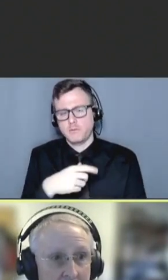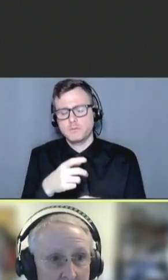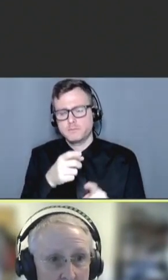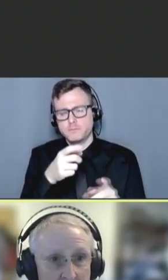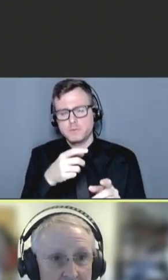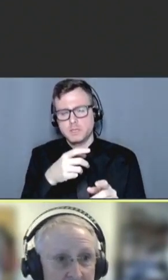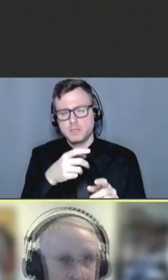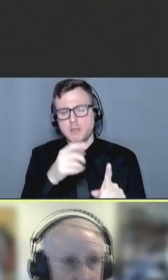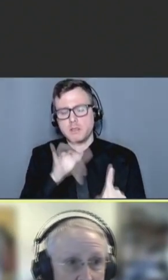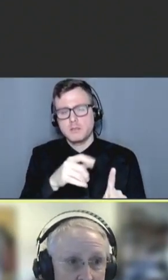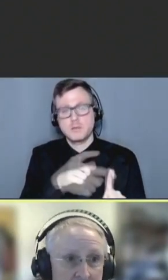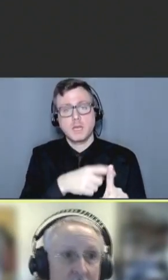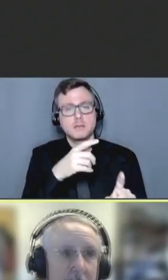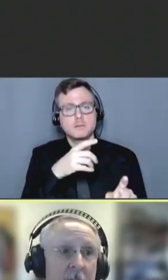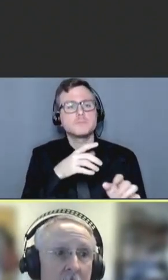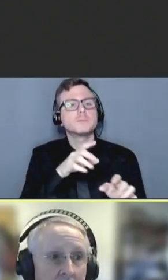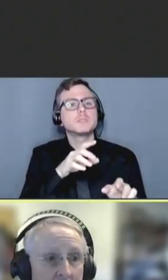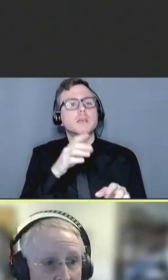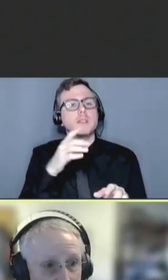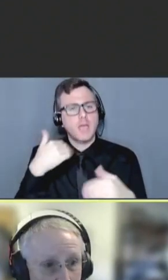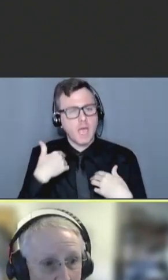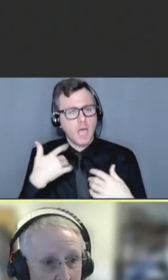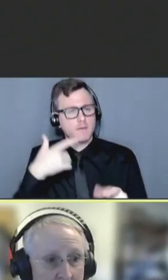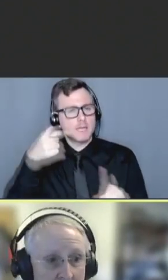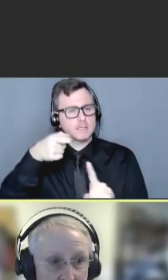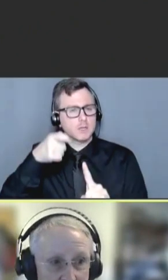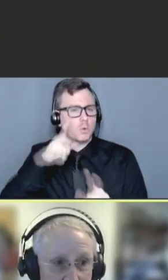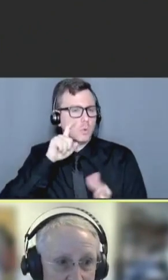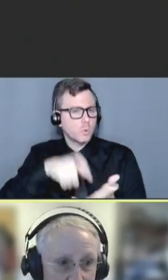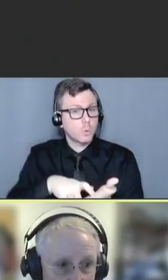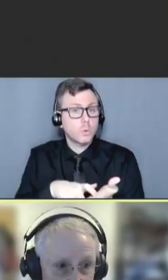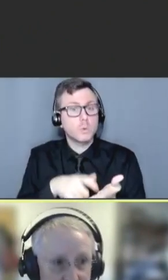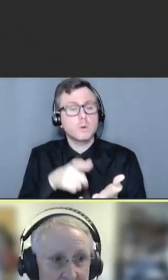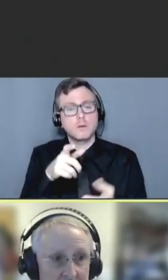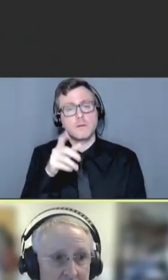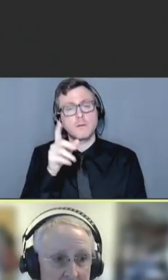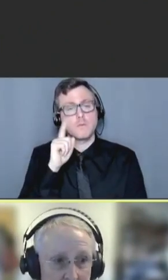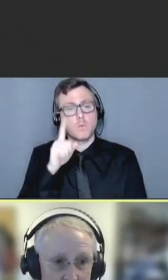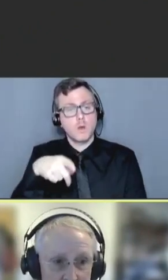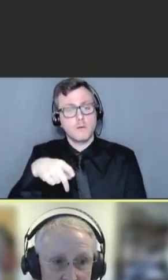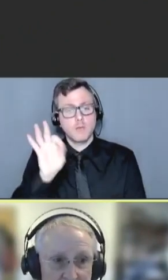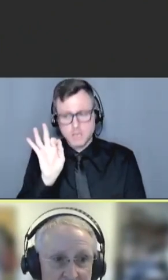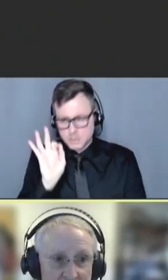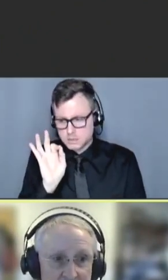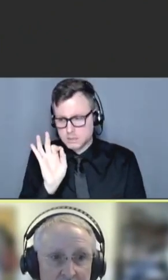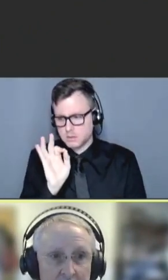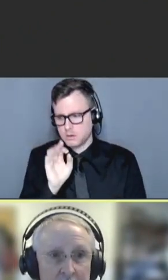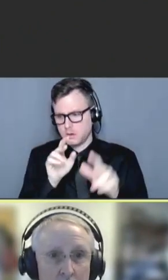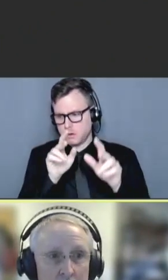There was a signal detected for the Pfizer vaccine in persons aged 65 and